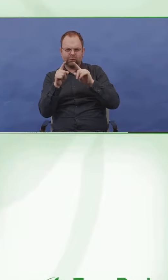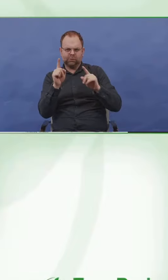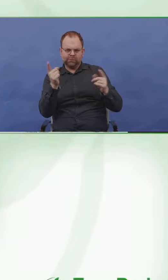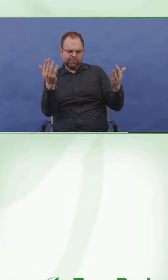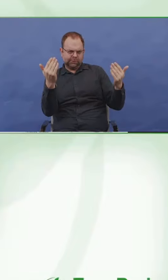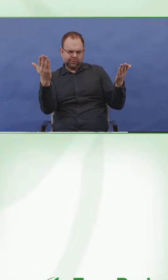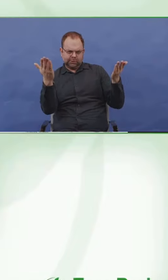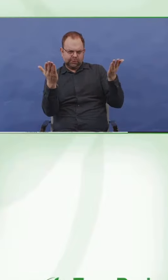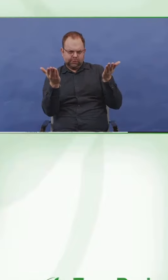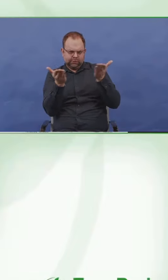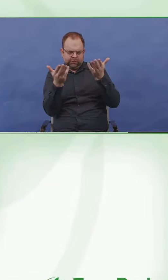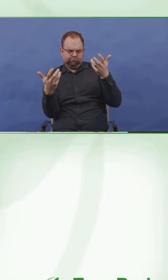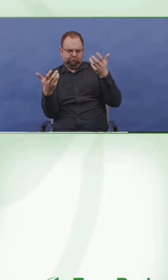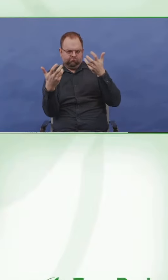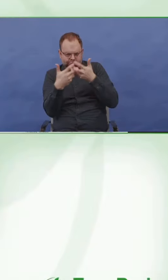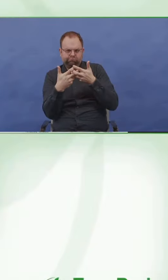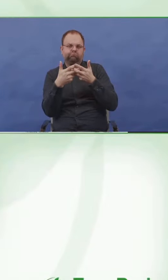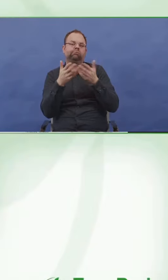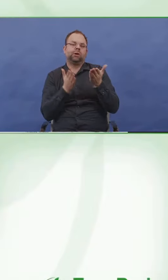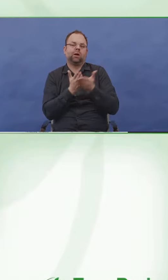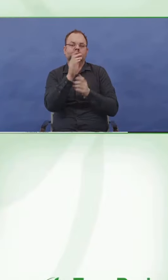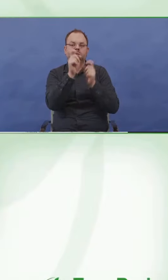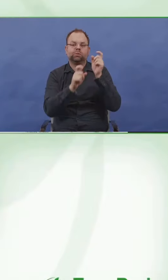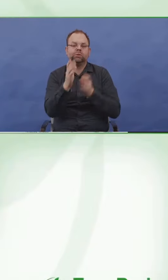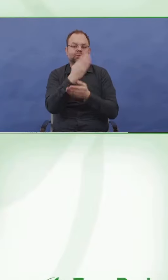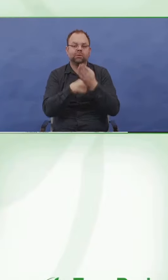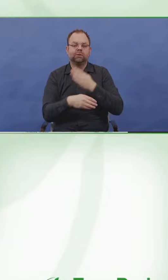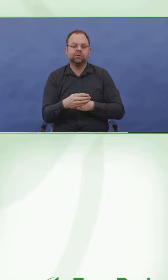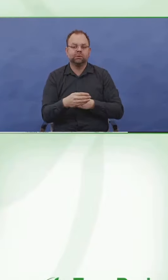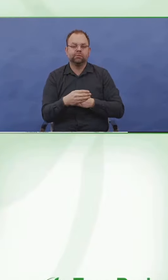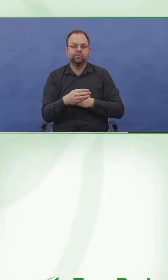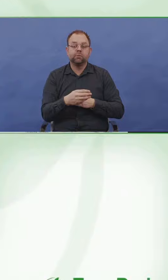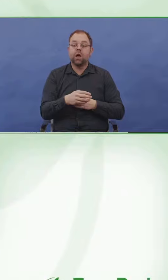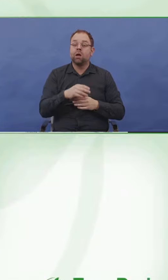yet in all regions because of budget concerns for we also need to